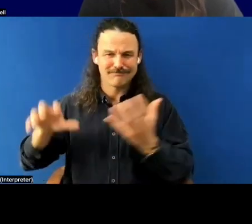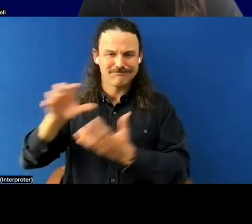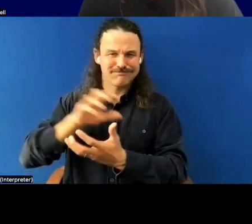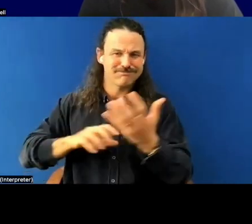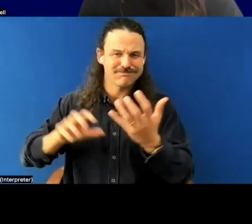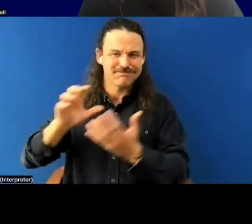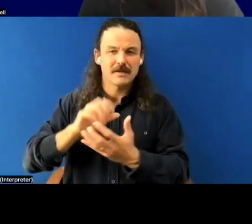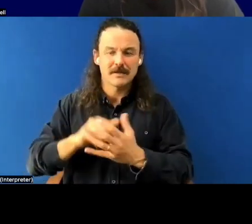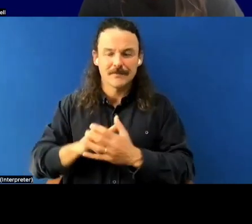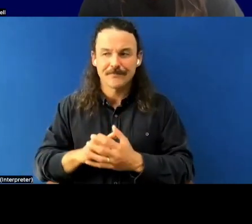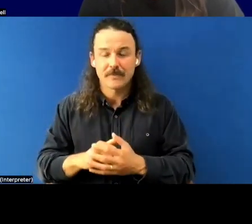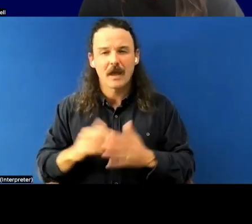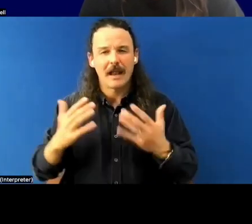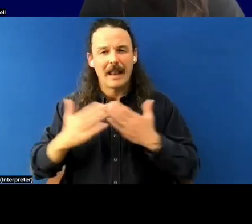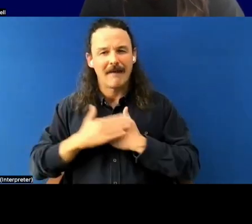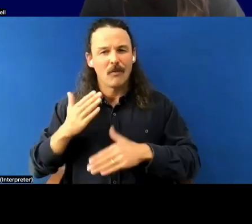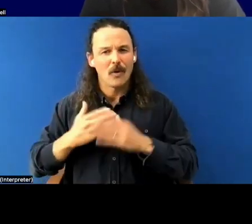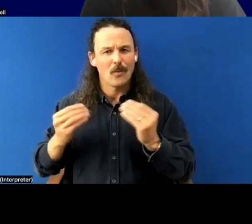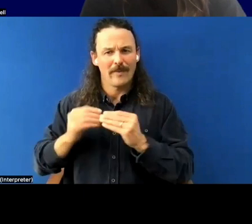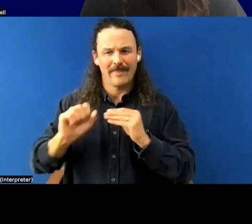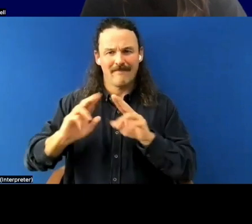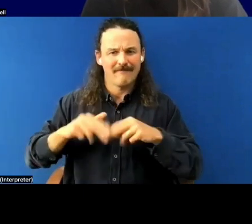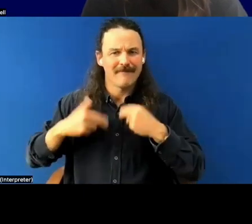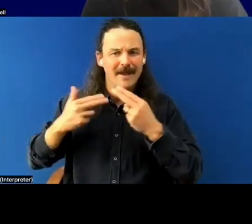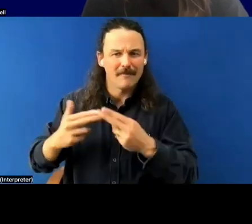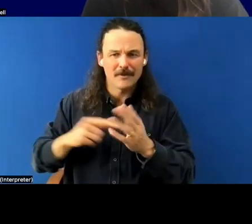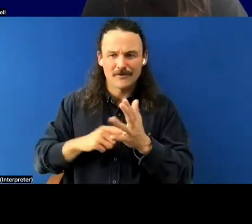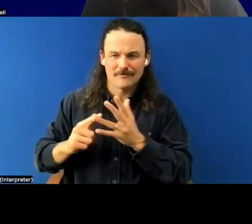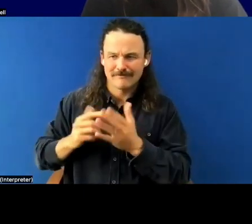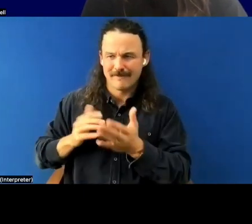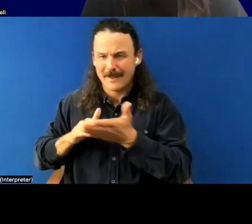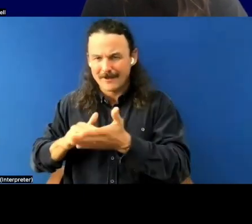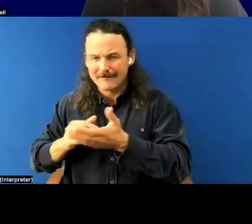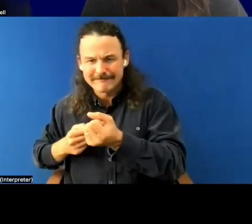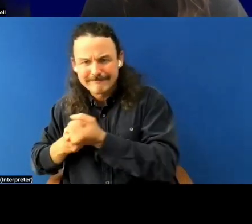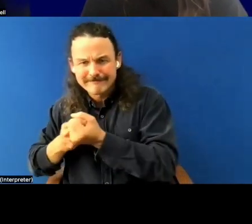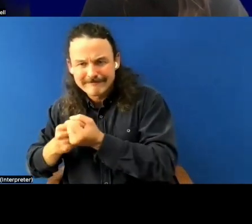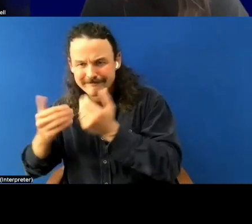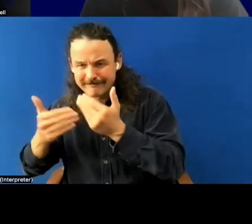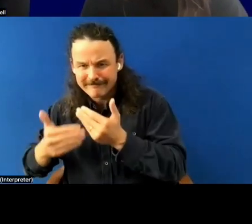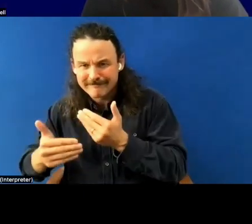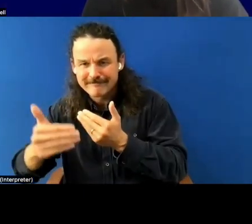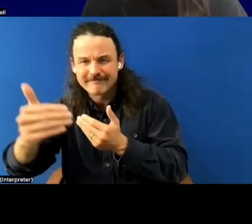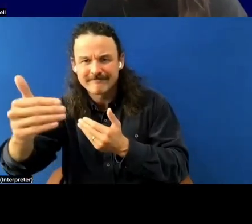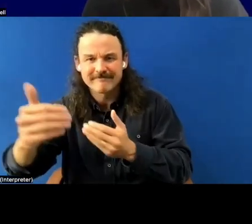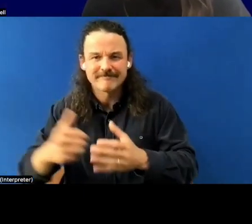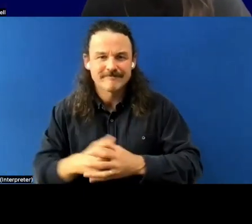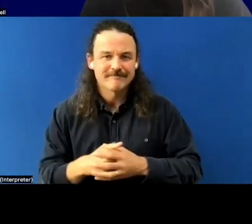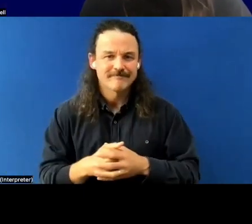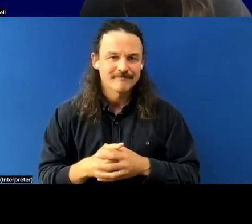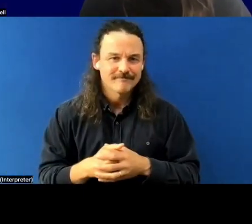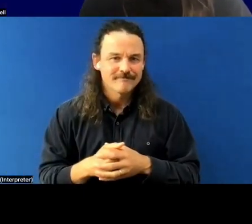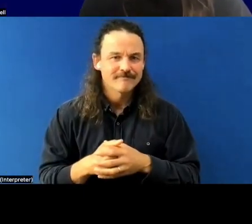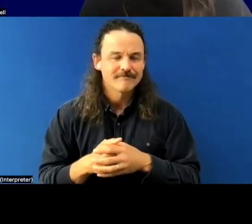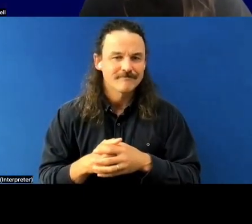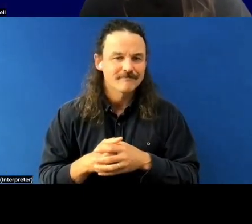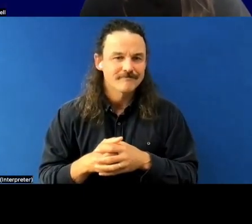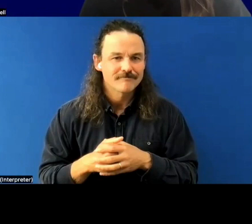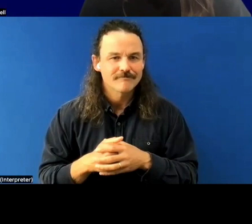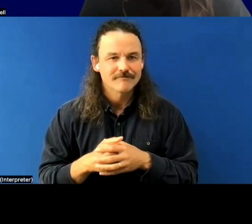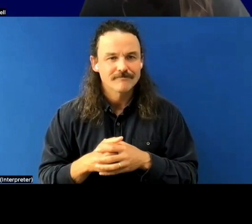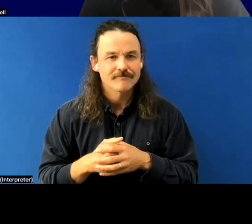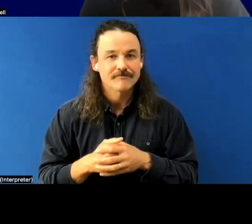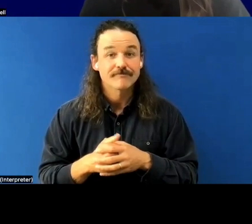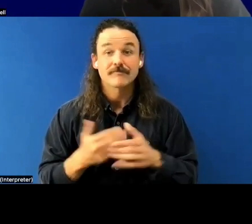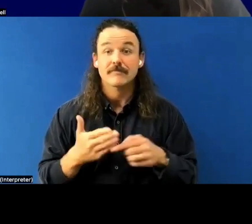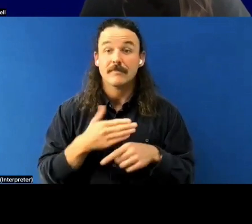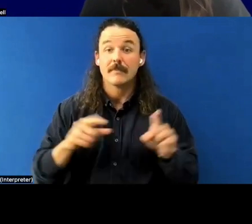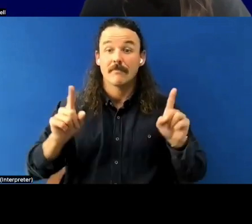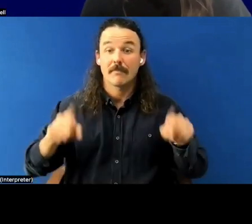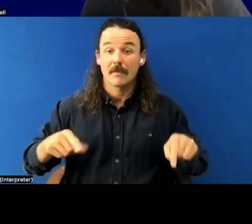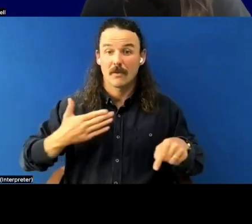to navigate this path less travelled. Before we begin, we wish to acknowledge